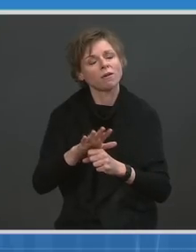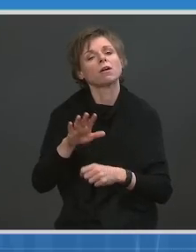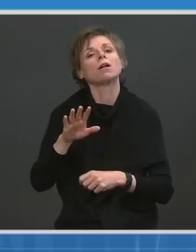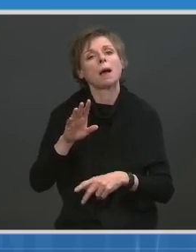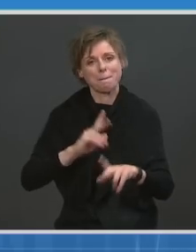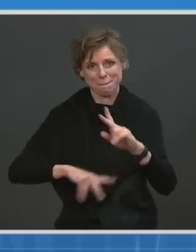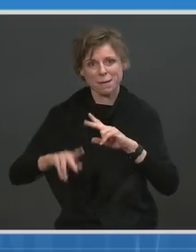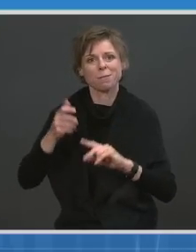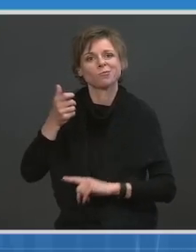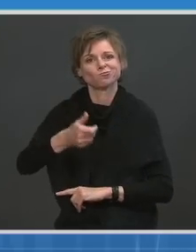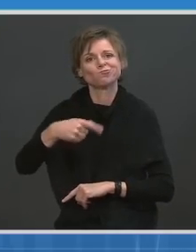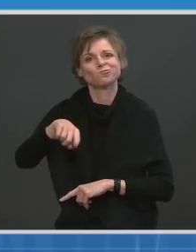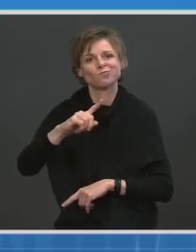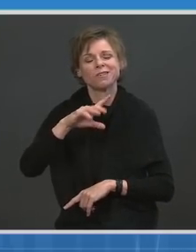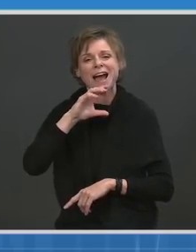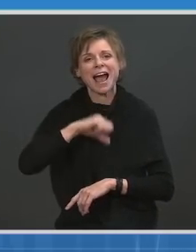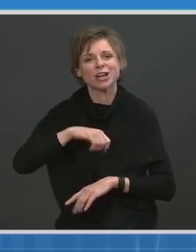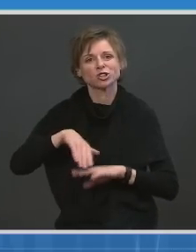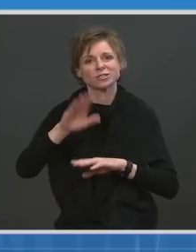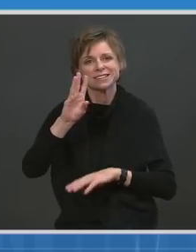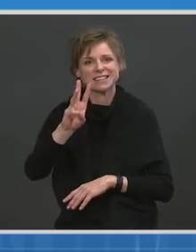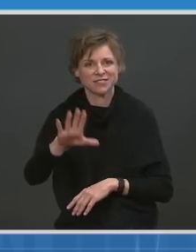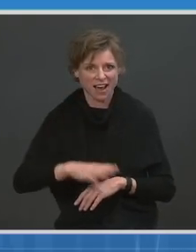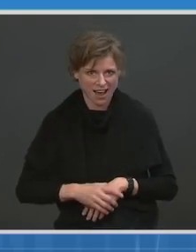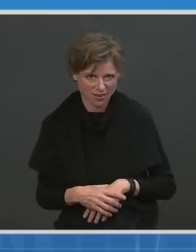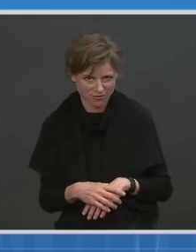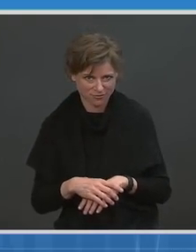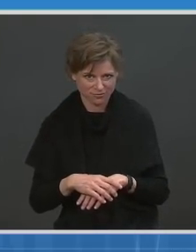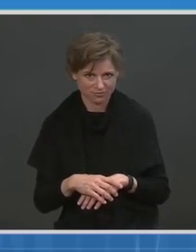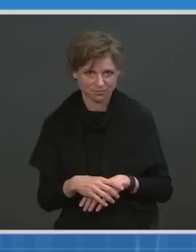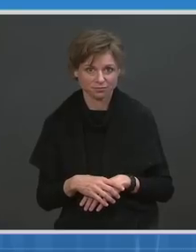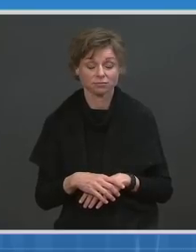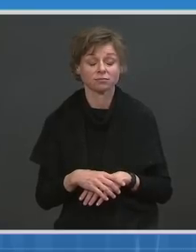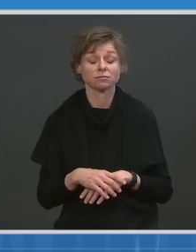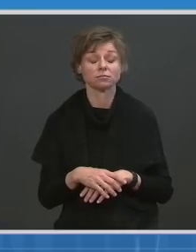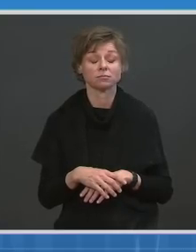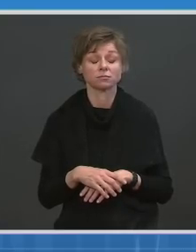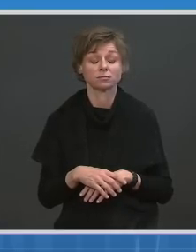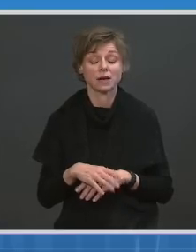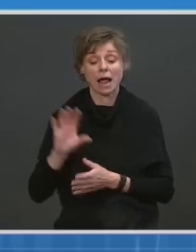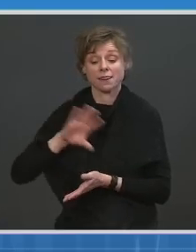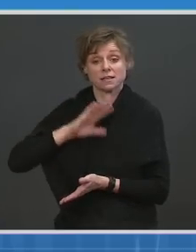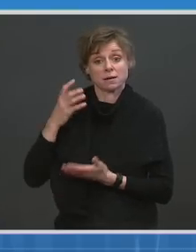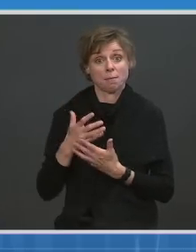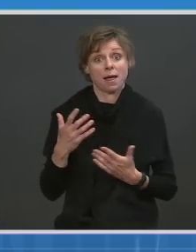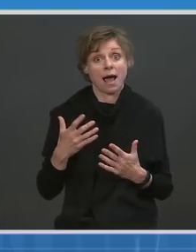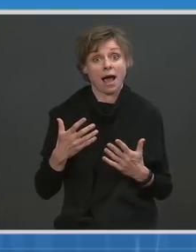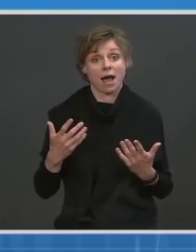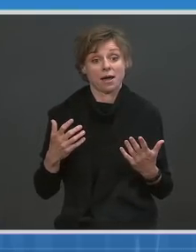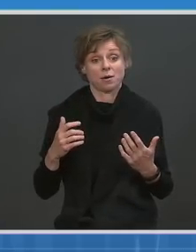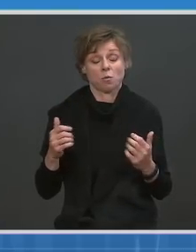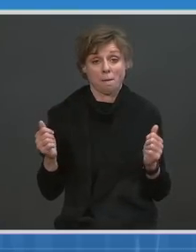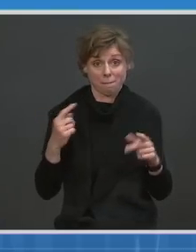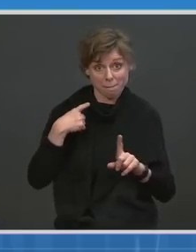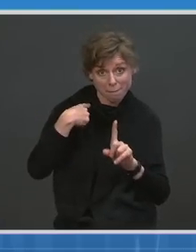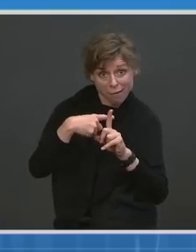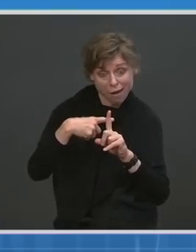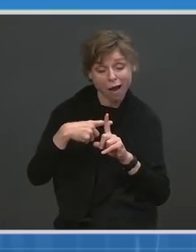Given our progress on increasing supply, coupled with increasing the number of vaccinators in the field and creating more places to get vaccinated,